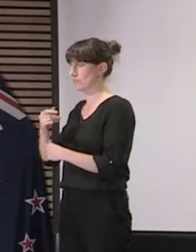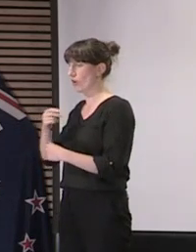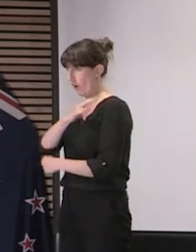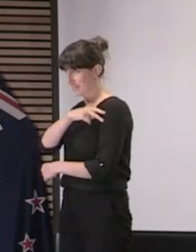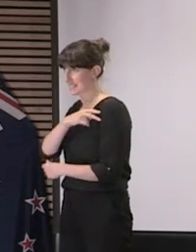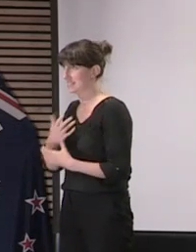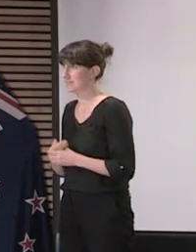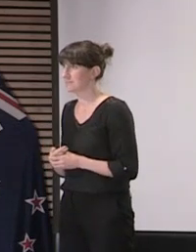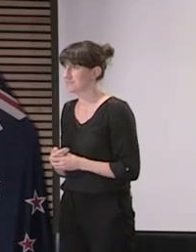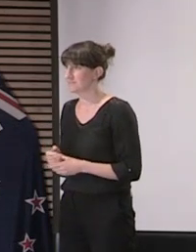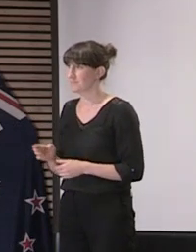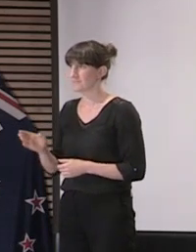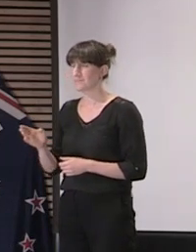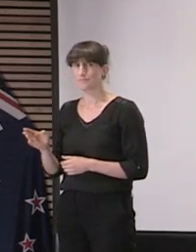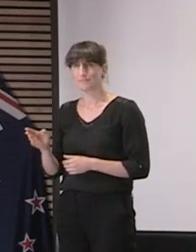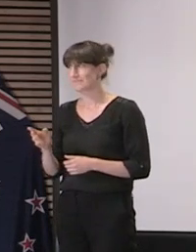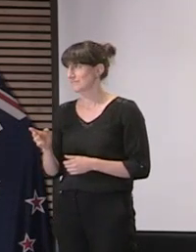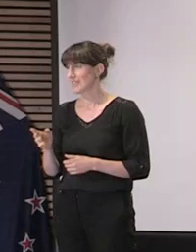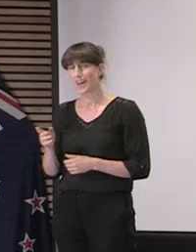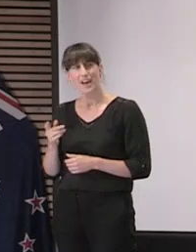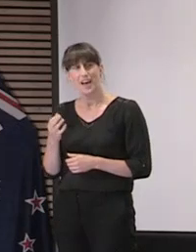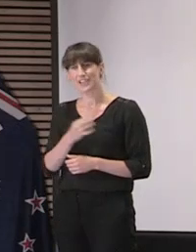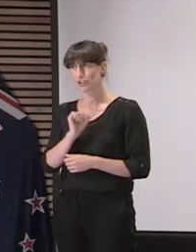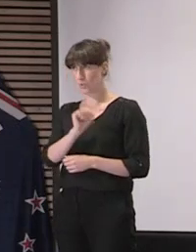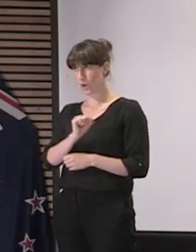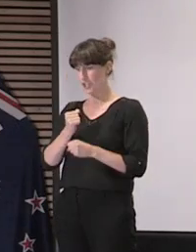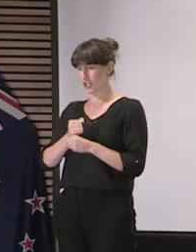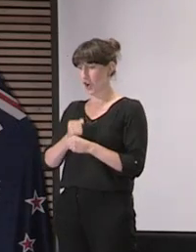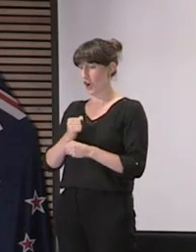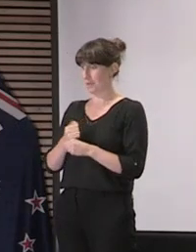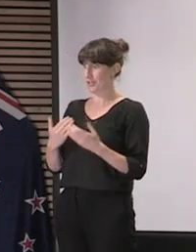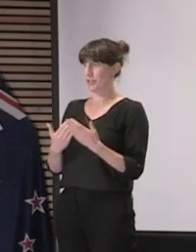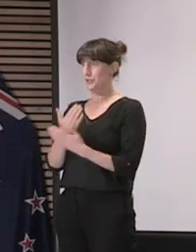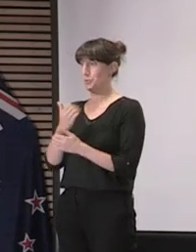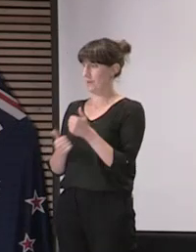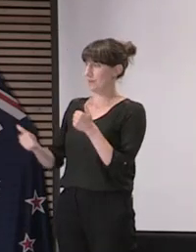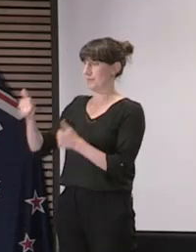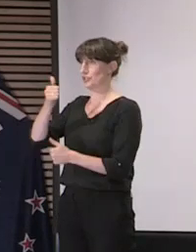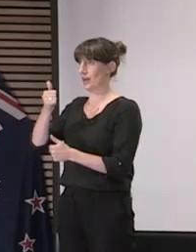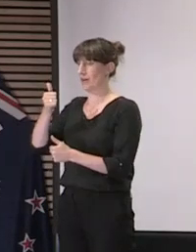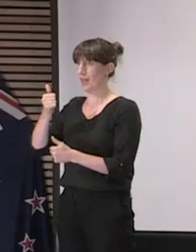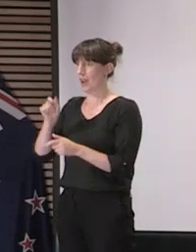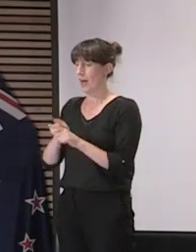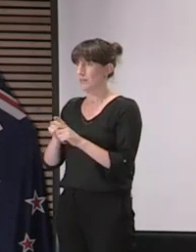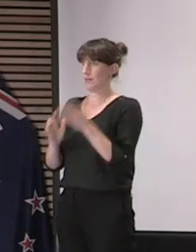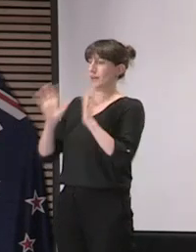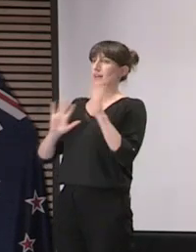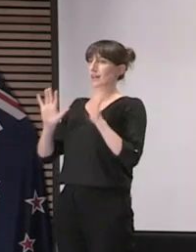COVID-19 and they are doing fine. Have there been